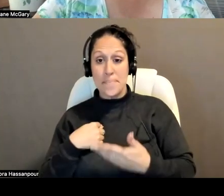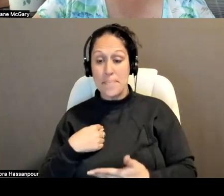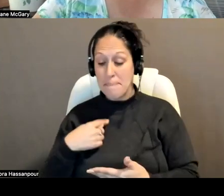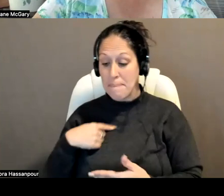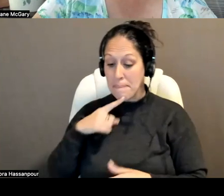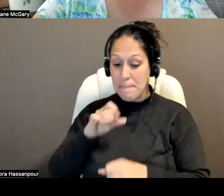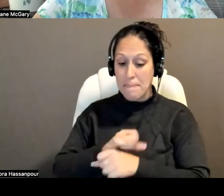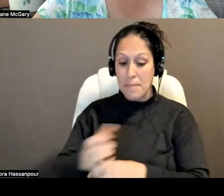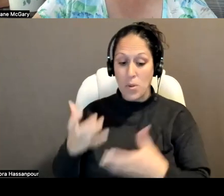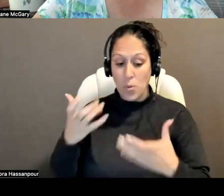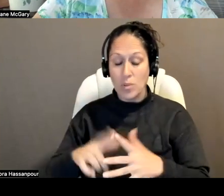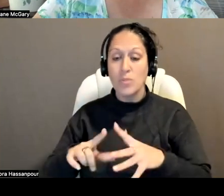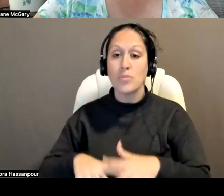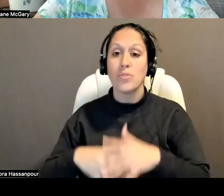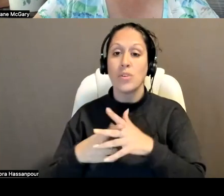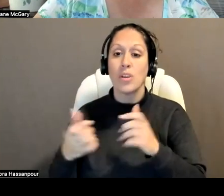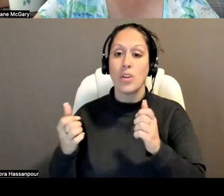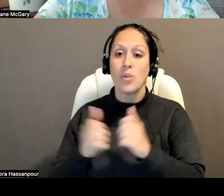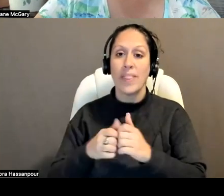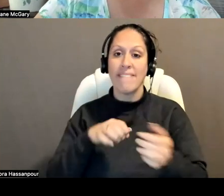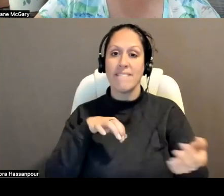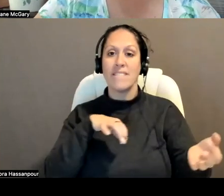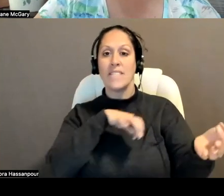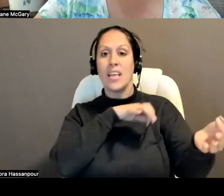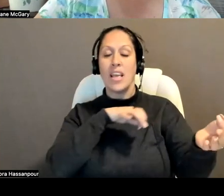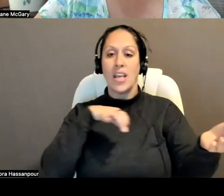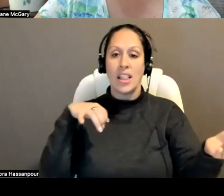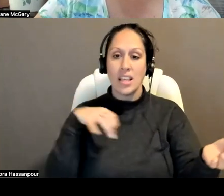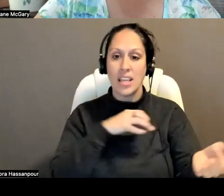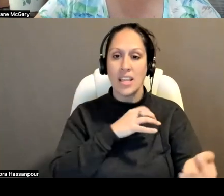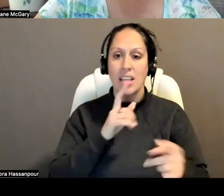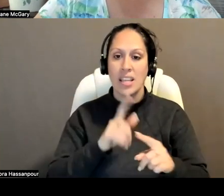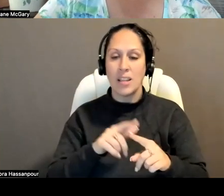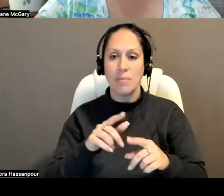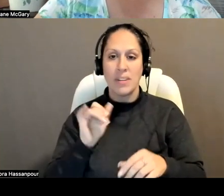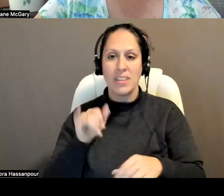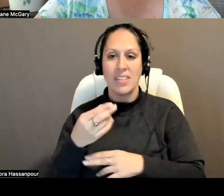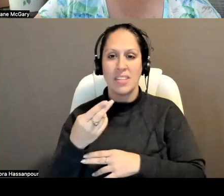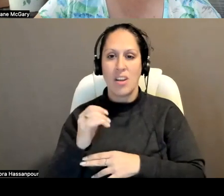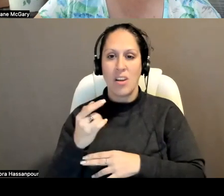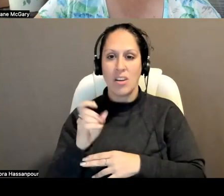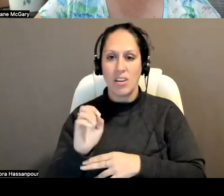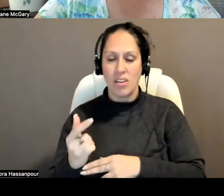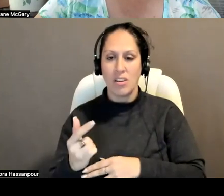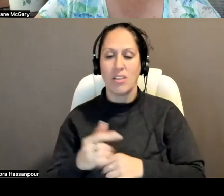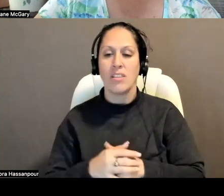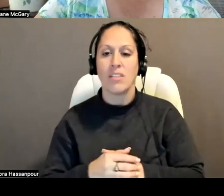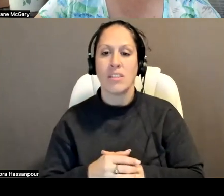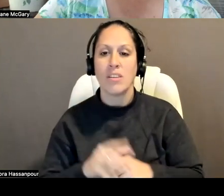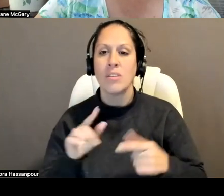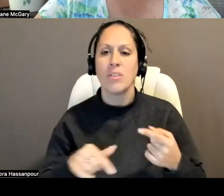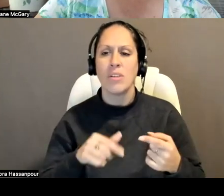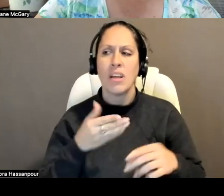wanted to start with the violin, but-- uh, in Hong Kong-- but when I-- after I had an